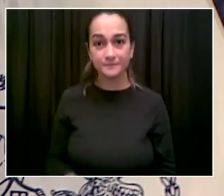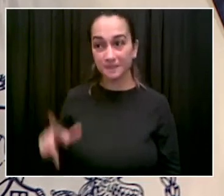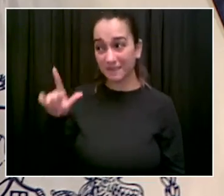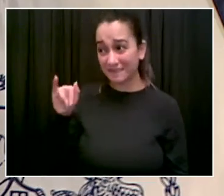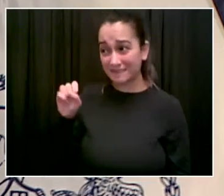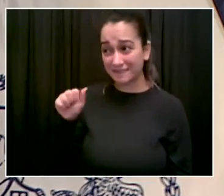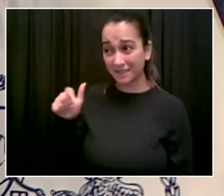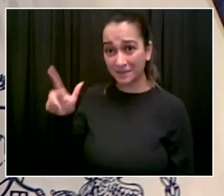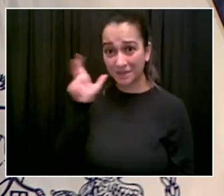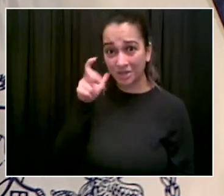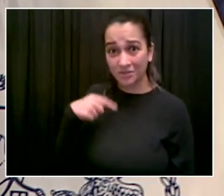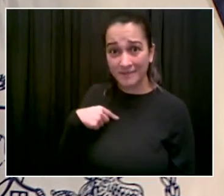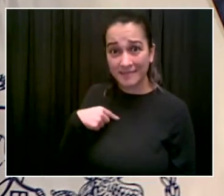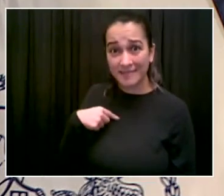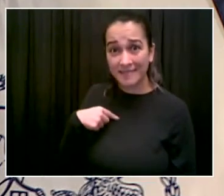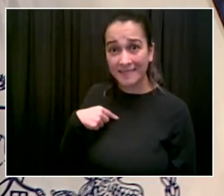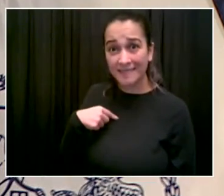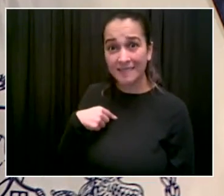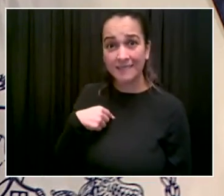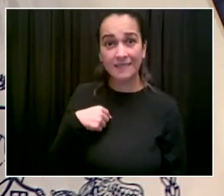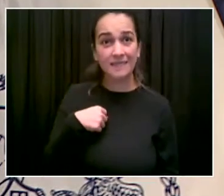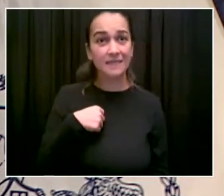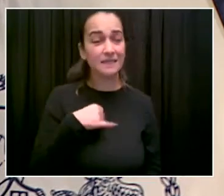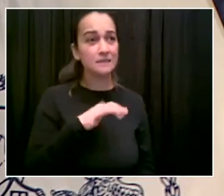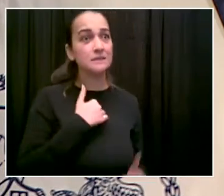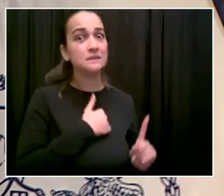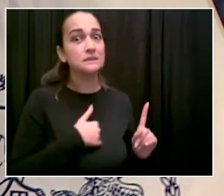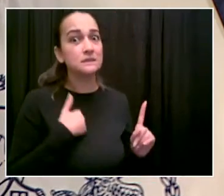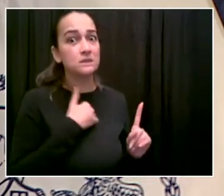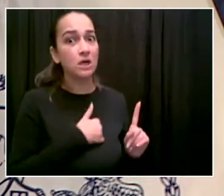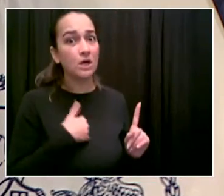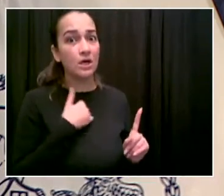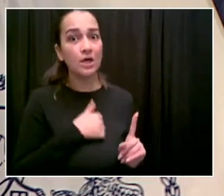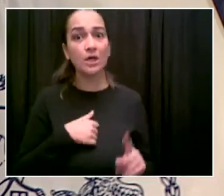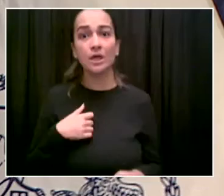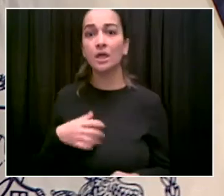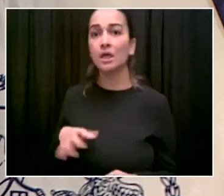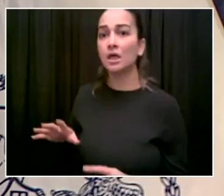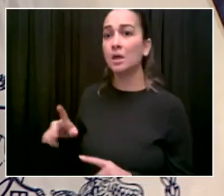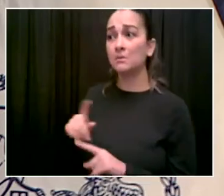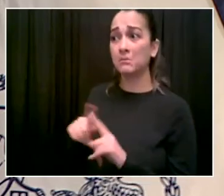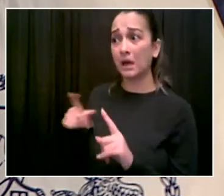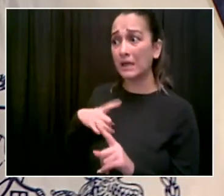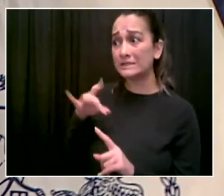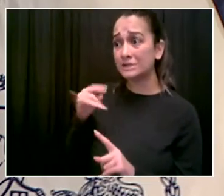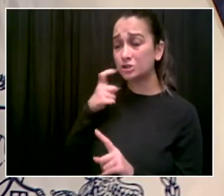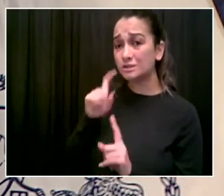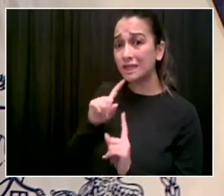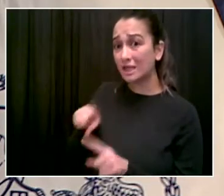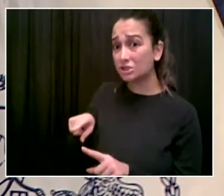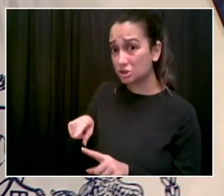ARE WORKING ON NOW. IS LISA BACK? I'M SORRY BOAUT THAT, I